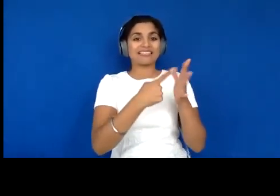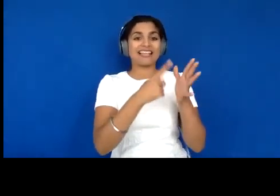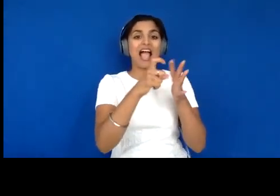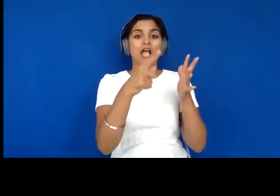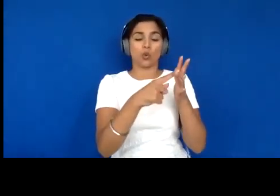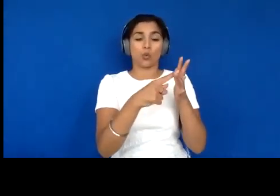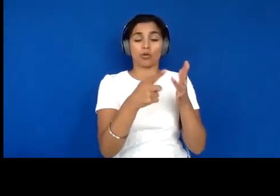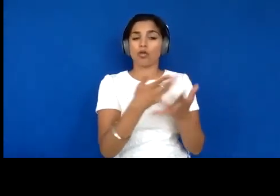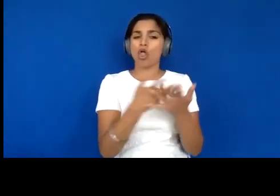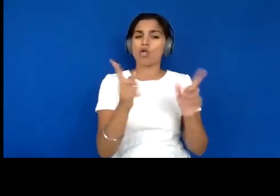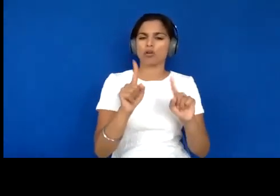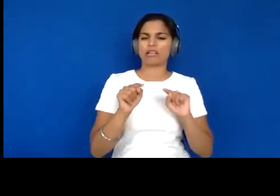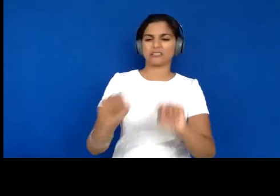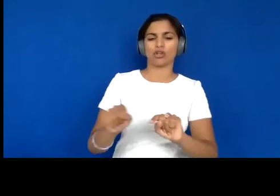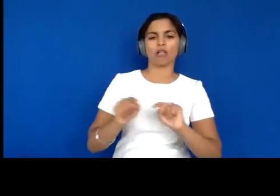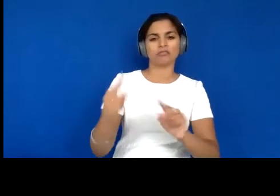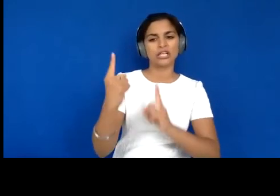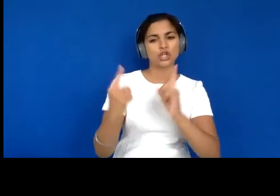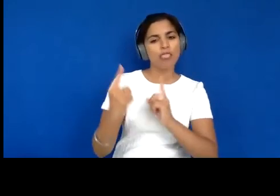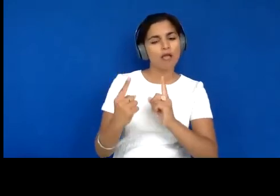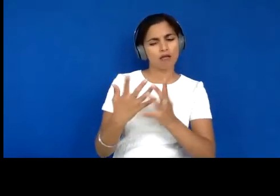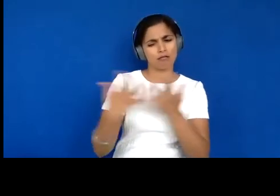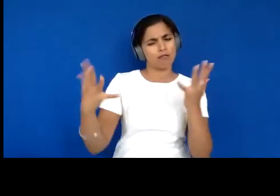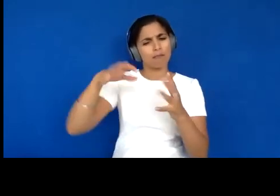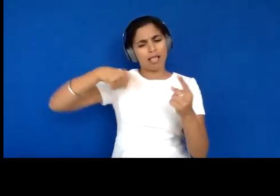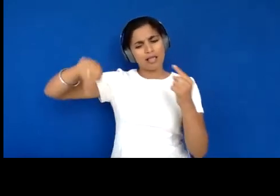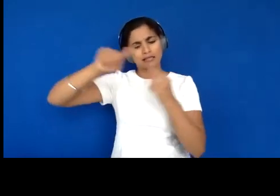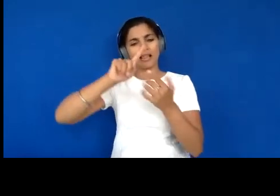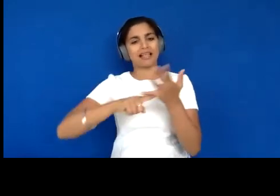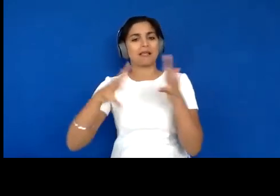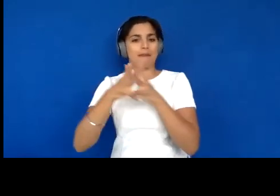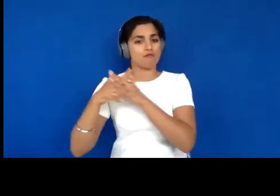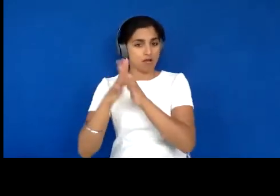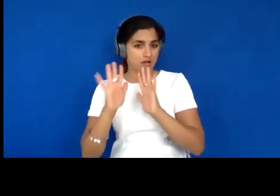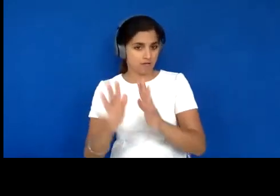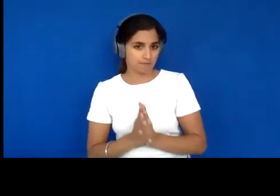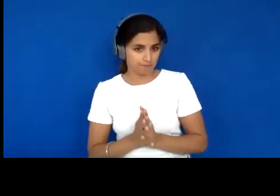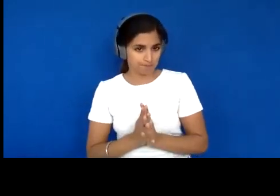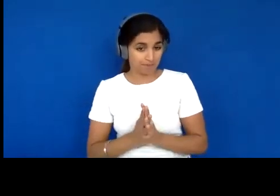many places in Latin America if we are looking for nomenclature and compile it